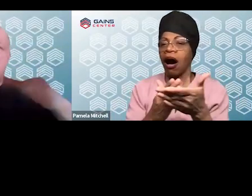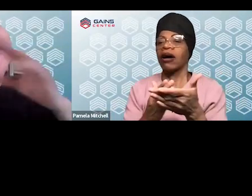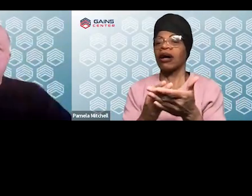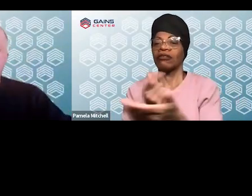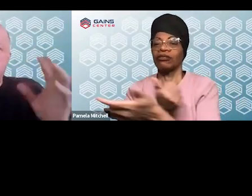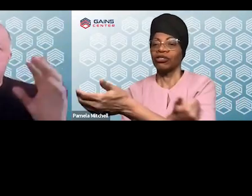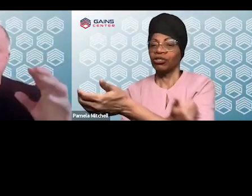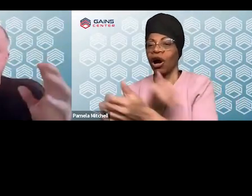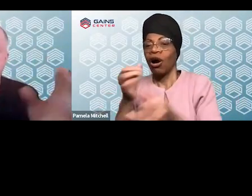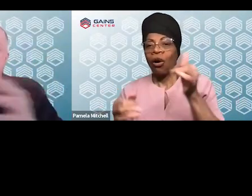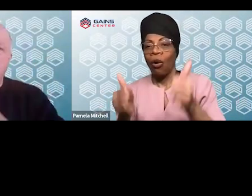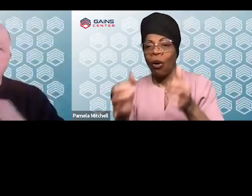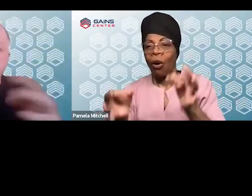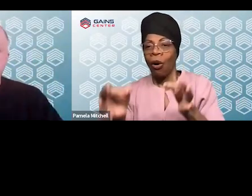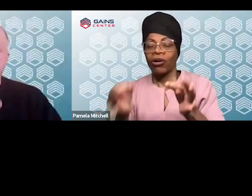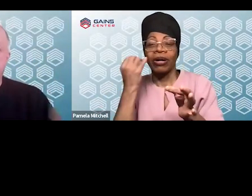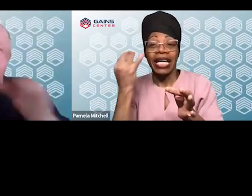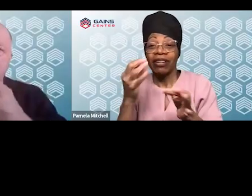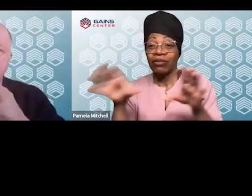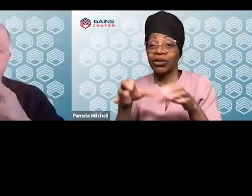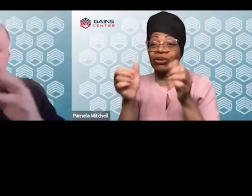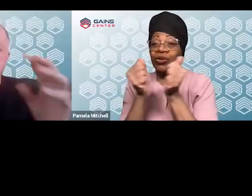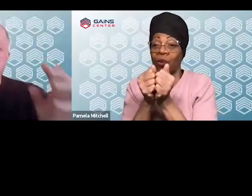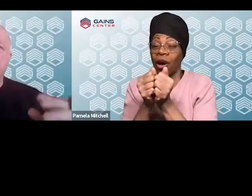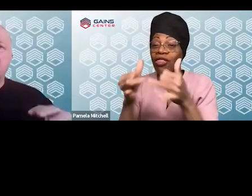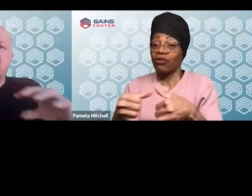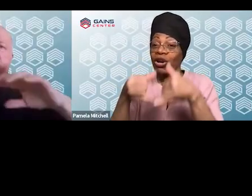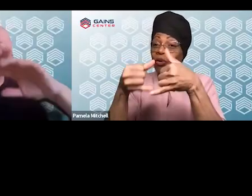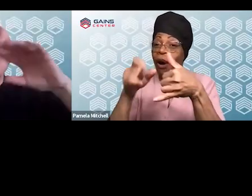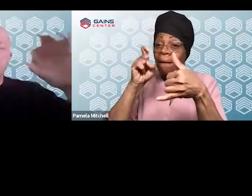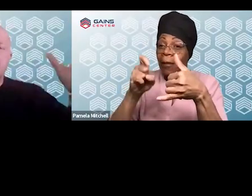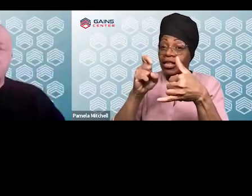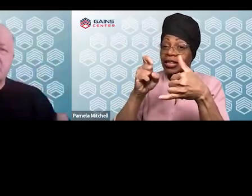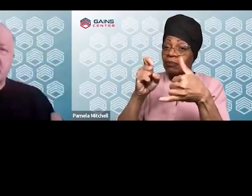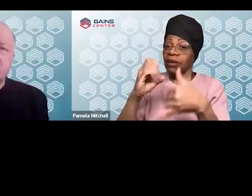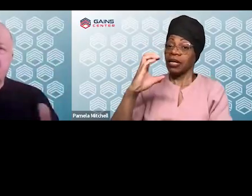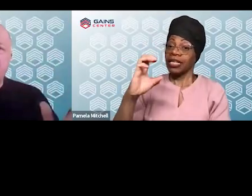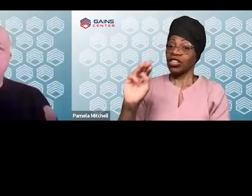"Well, if we're doing this with rewards, this must be contingency management." And so there was a perception